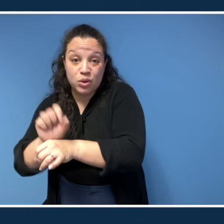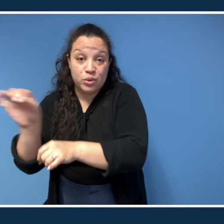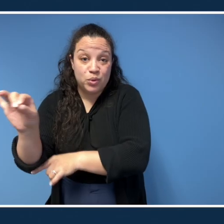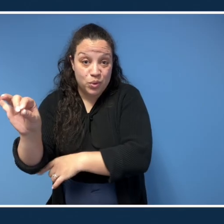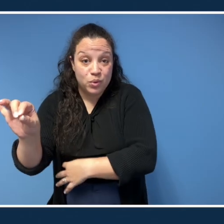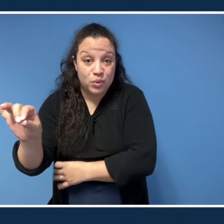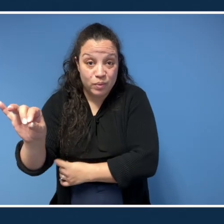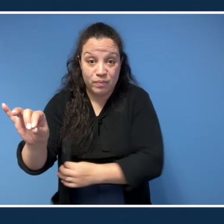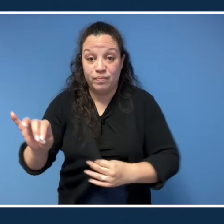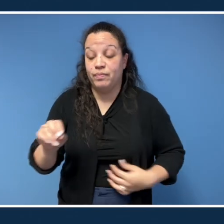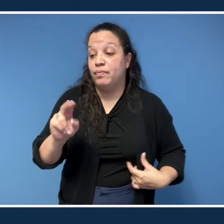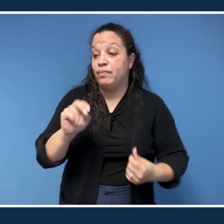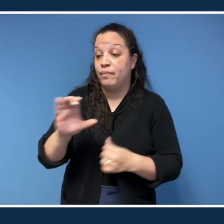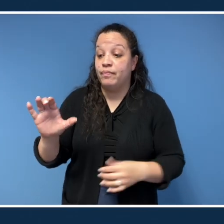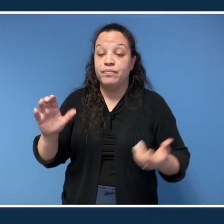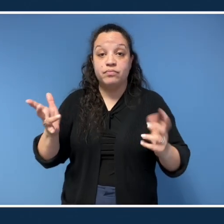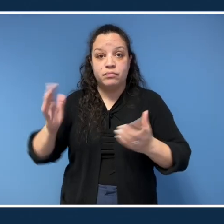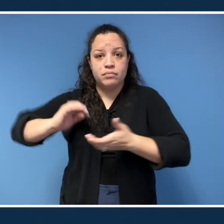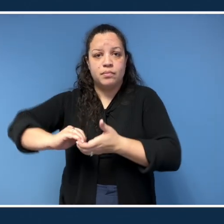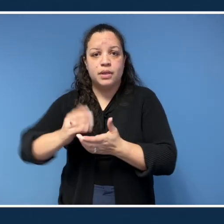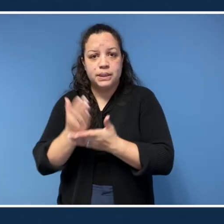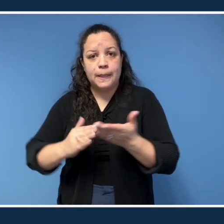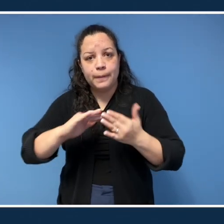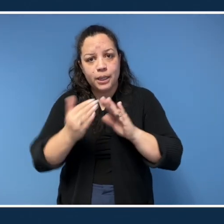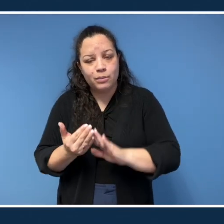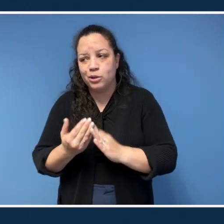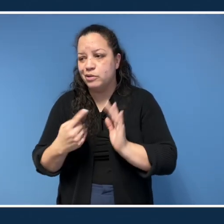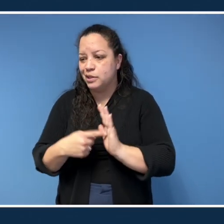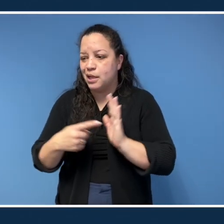I know that we're working with some communities on like water solutions and